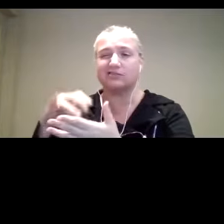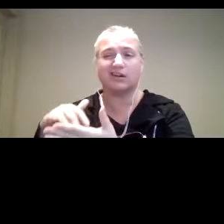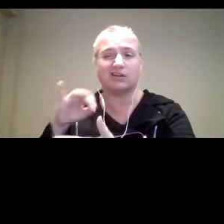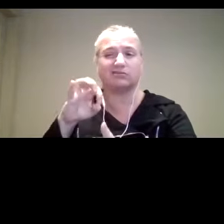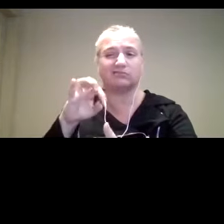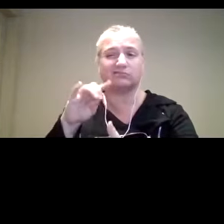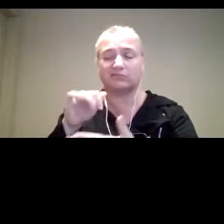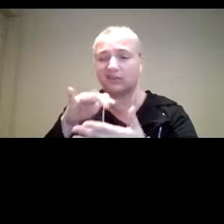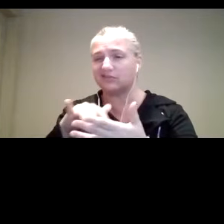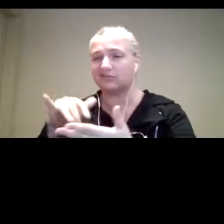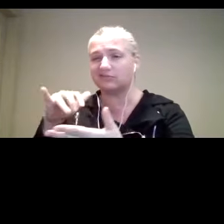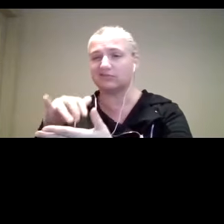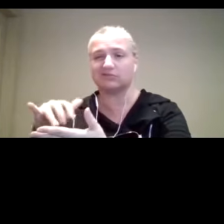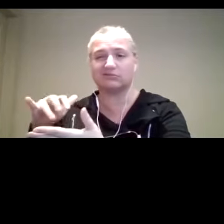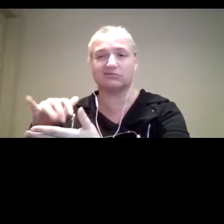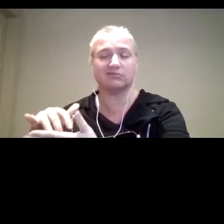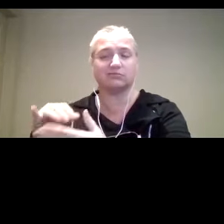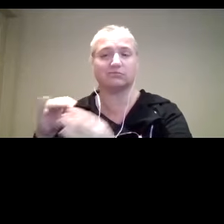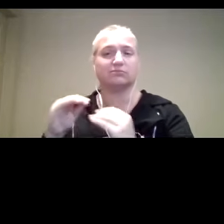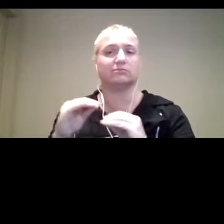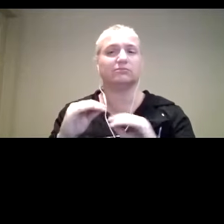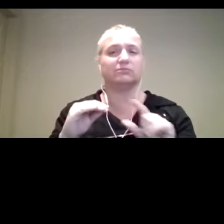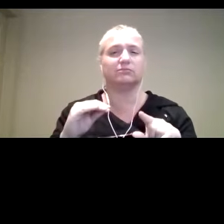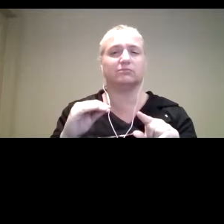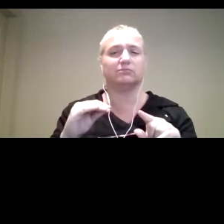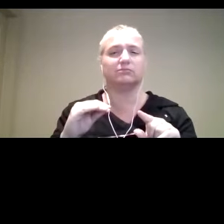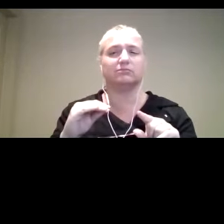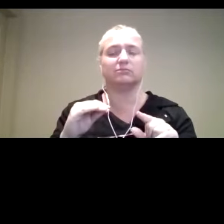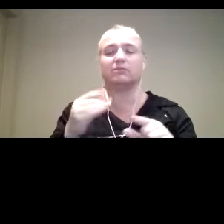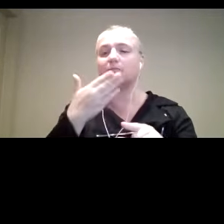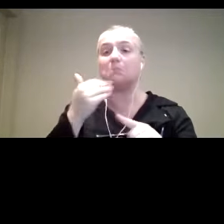what we did was looked at best practices,